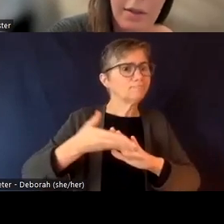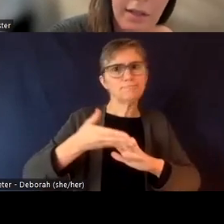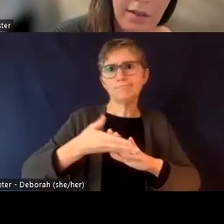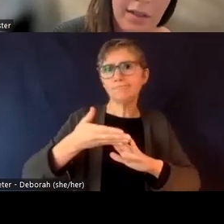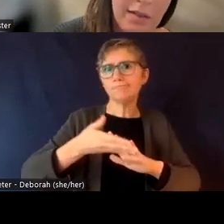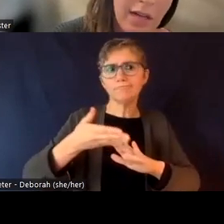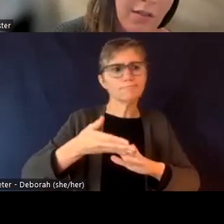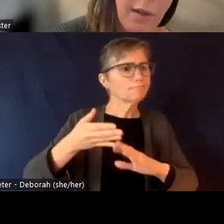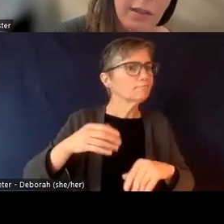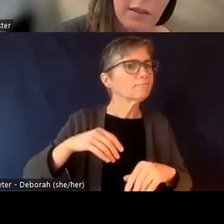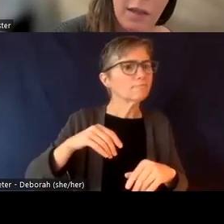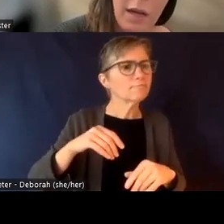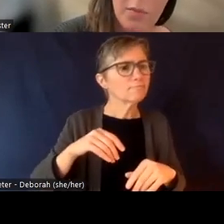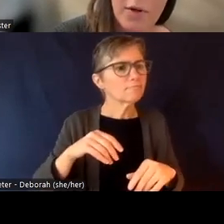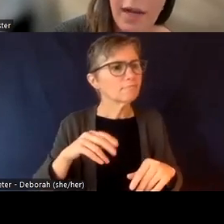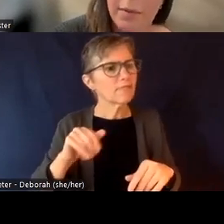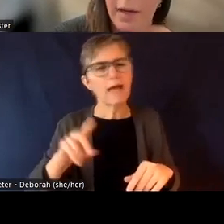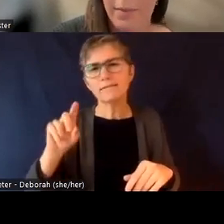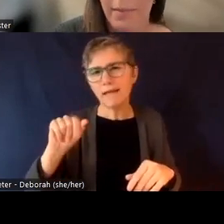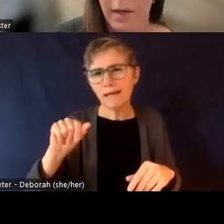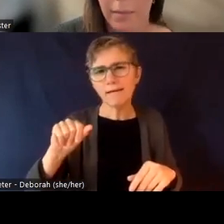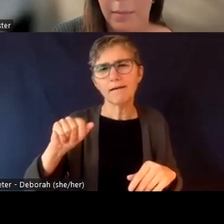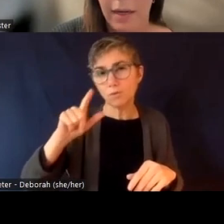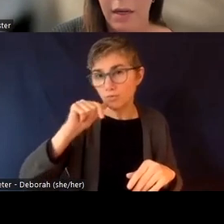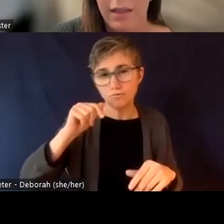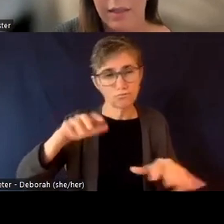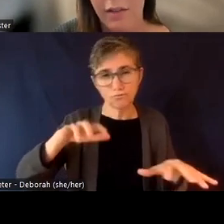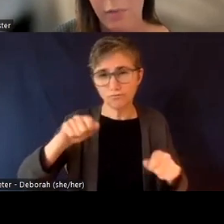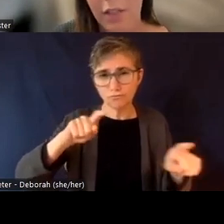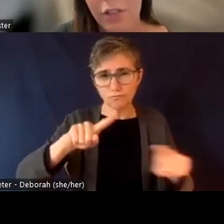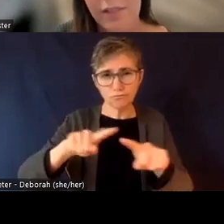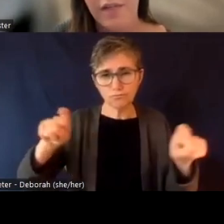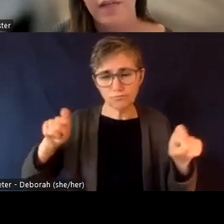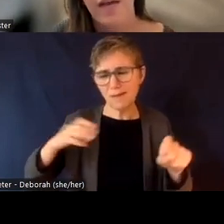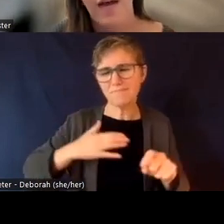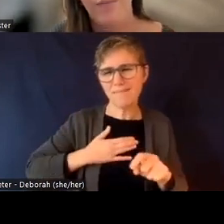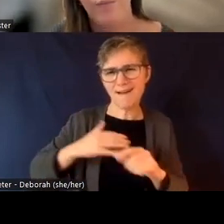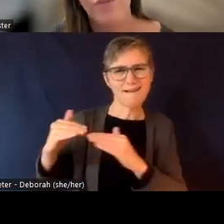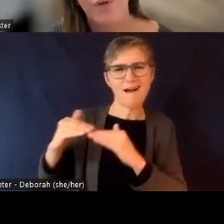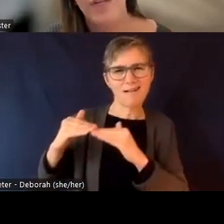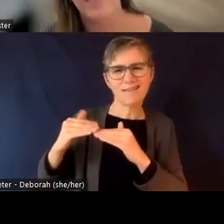and these data have been spearheaded by my colleague Gladys Pachas - showing an